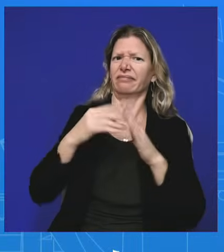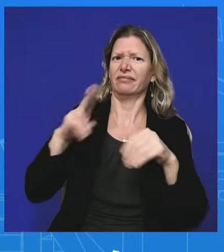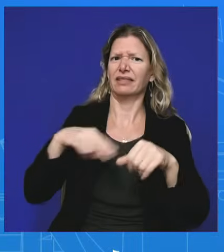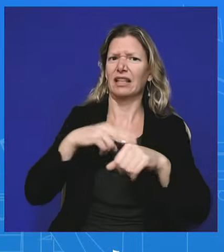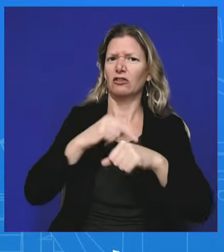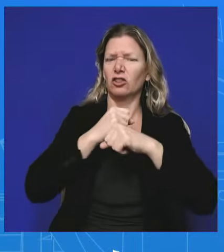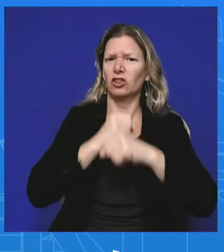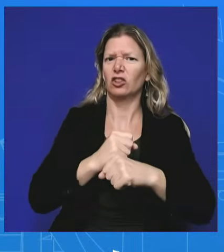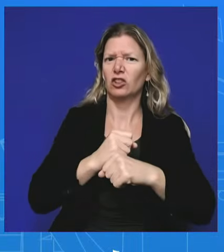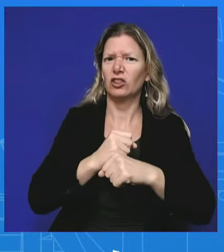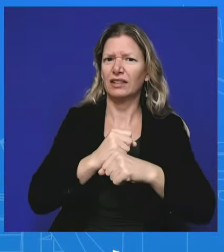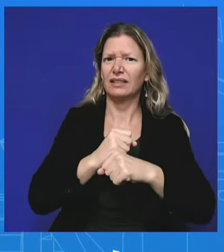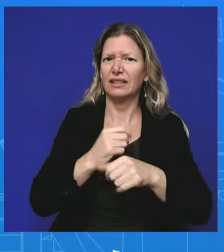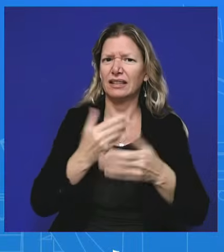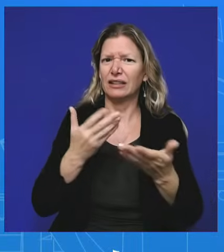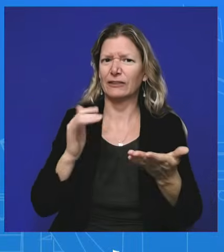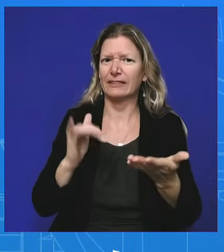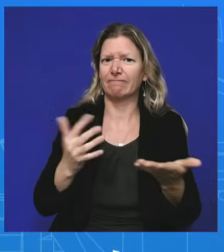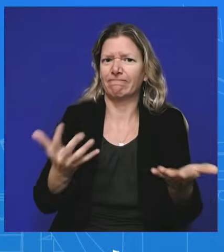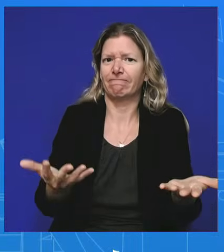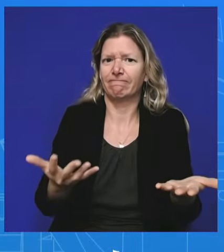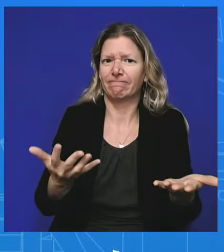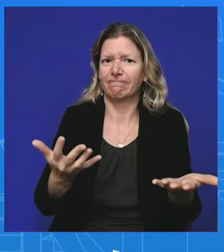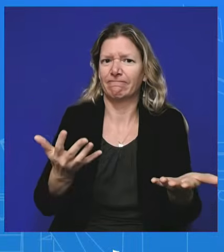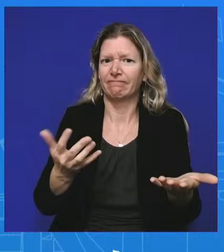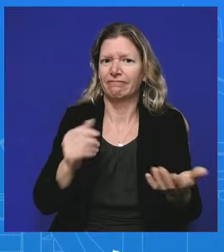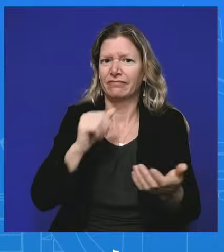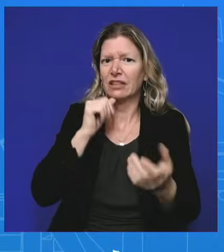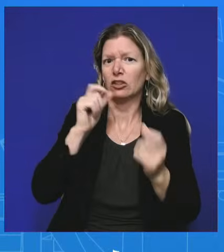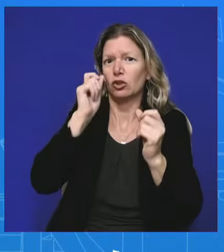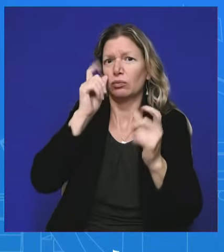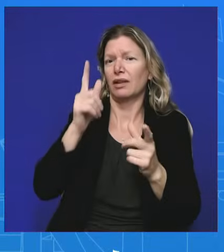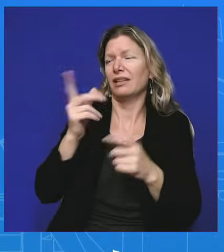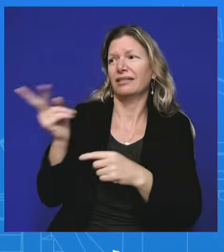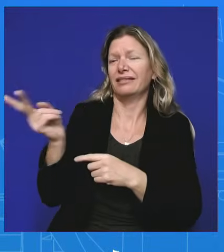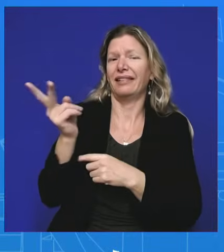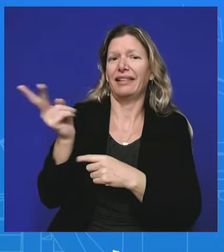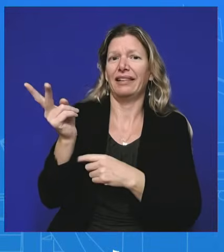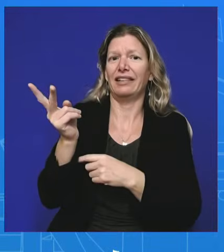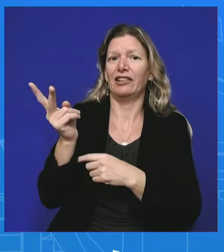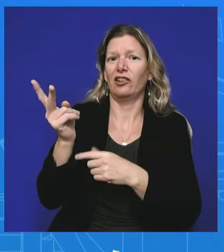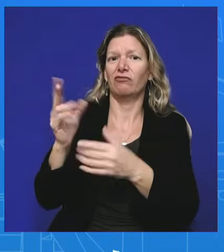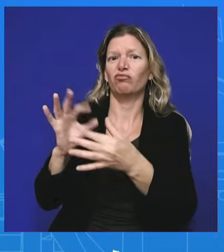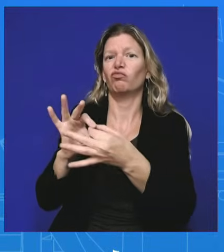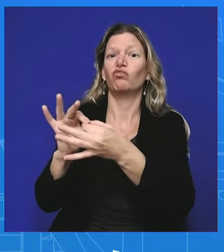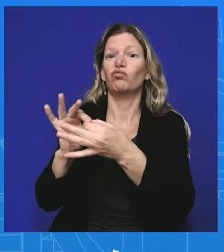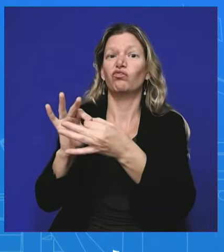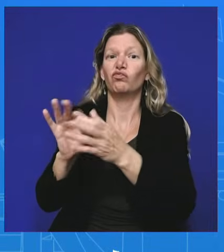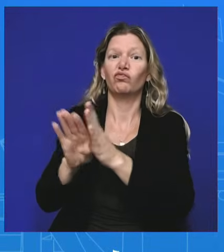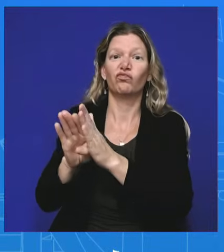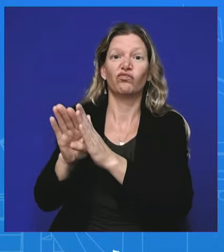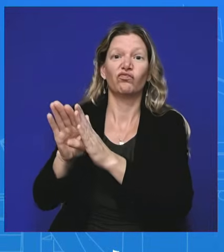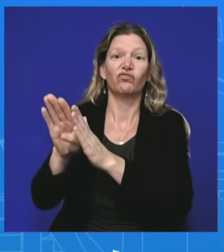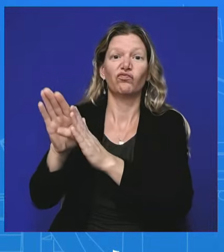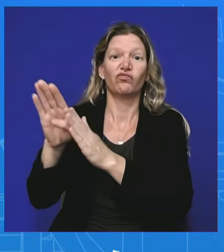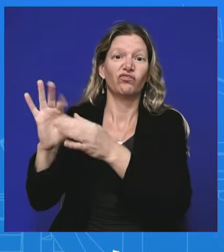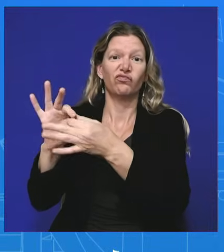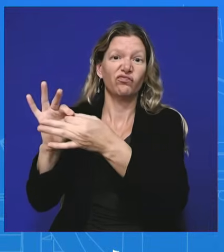continue to try to develop this burgeoning relationship. But -- but they're also two leaders that don't have a long history of working together,